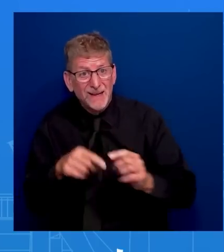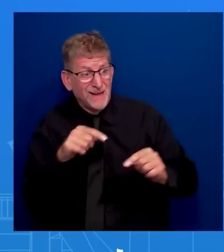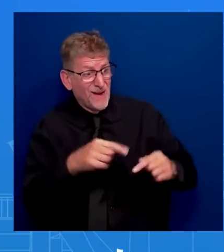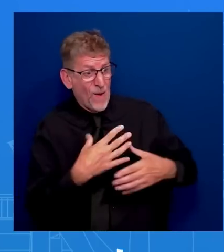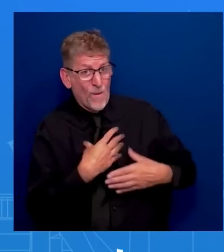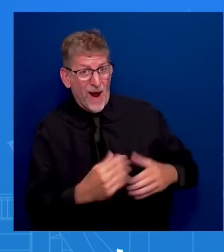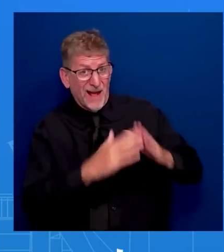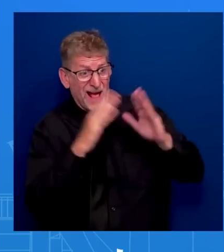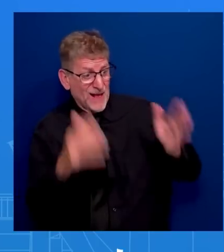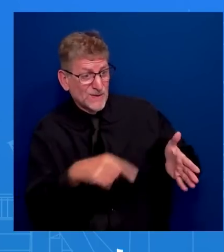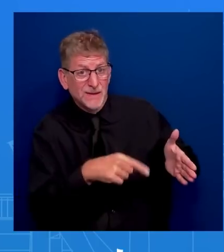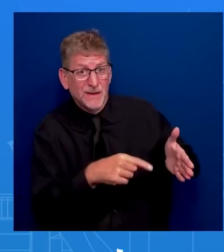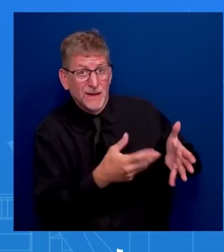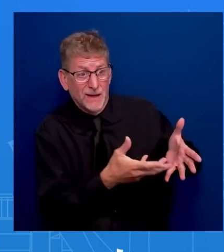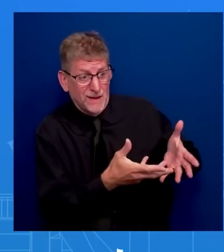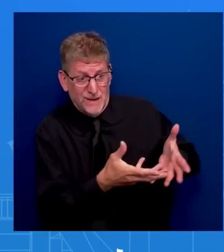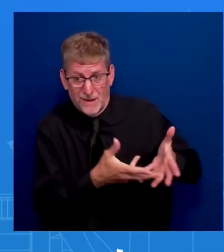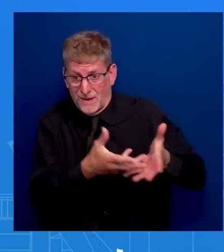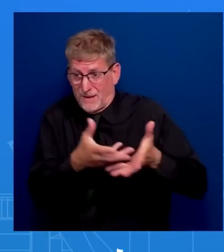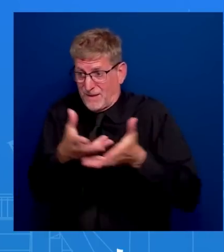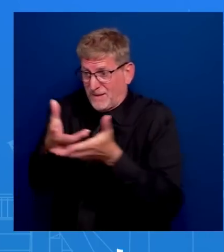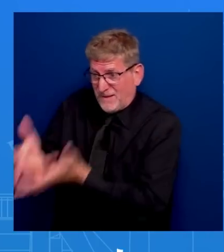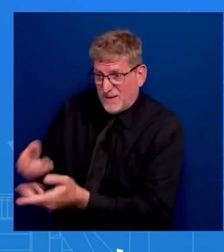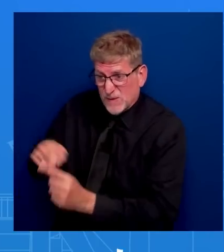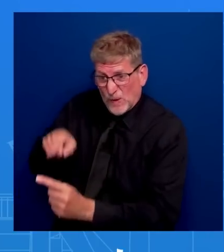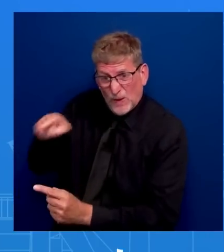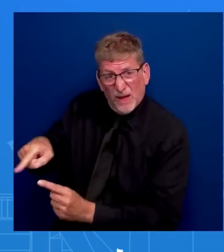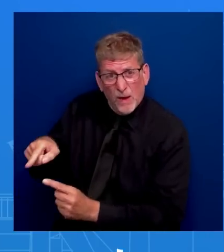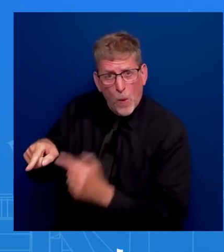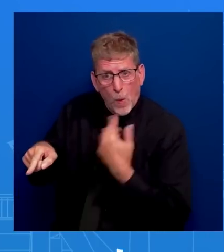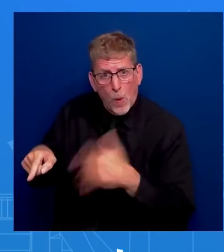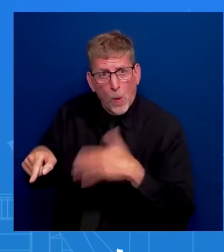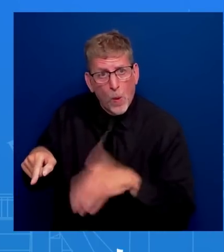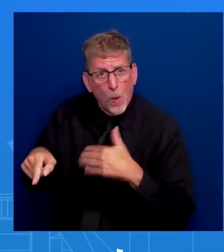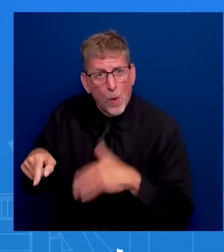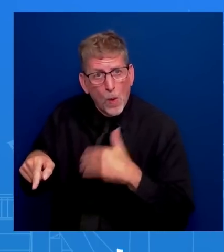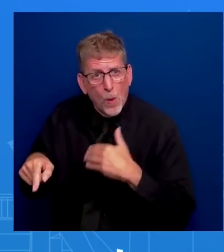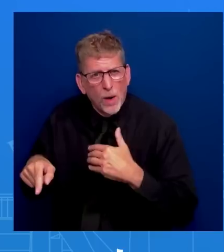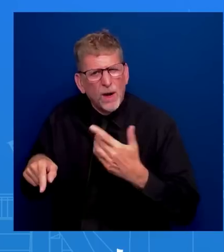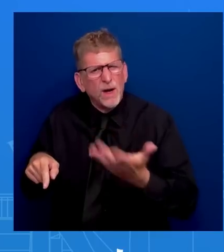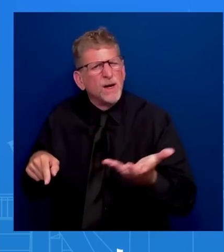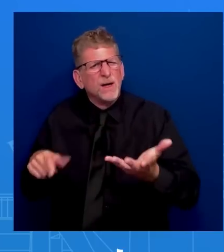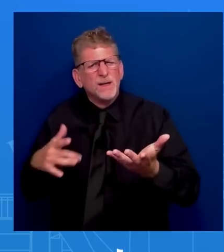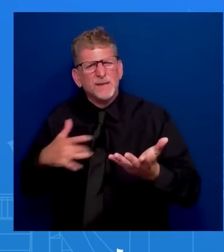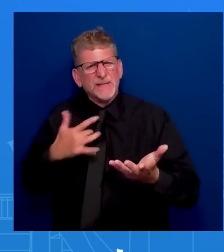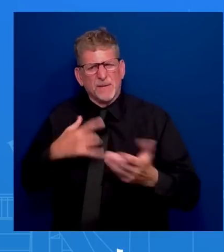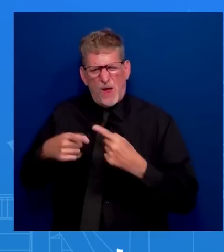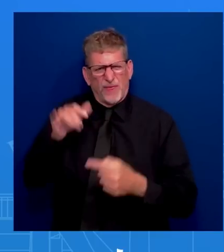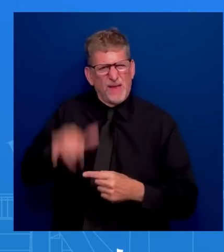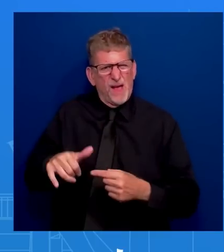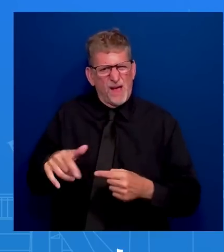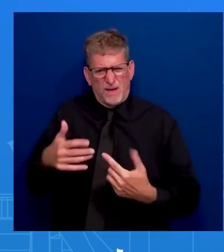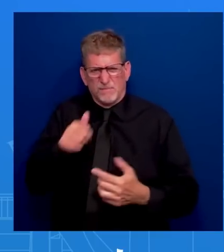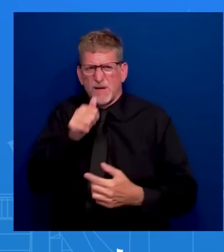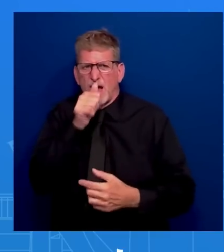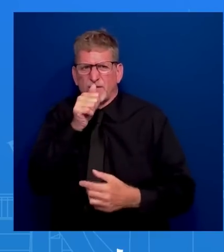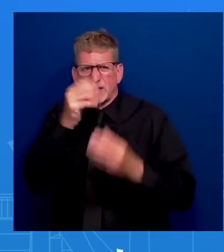the original classification authority; all of it stems from him personally. He has no specific reaction to the way that classified material was apparently handled in this case?